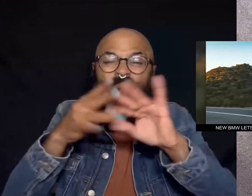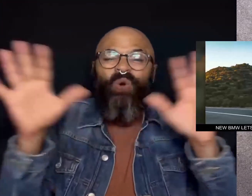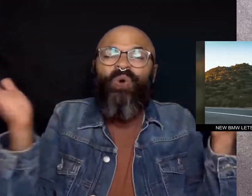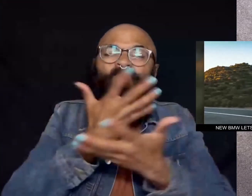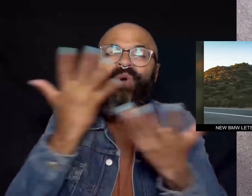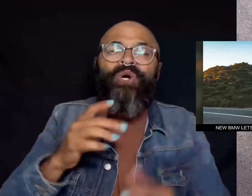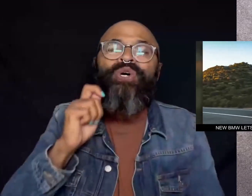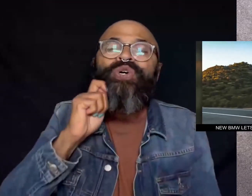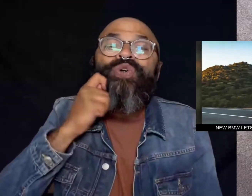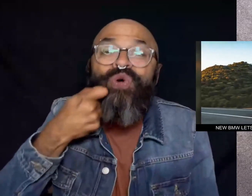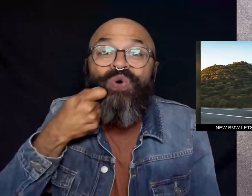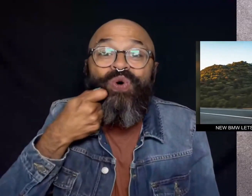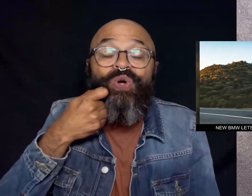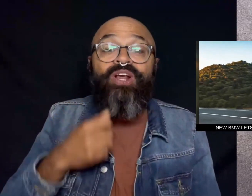This next story is so cool.